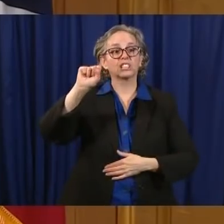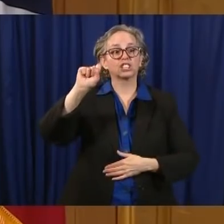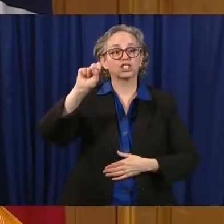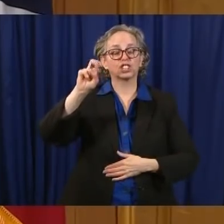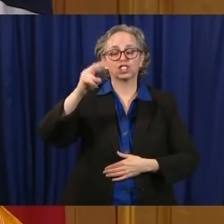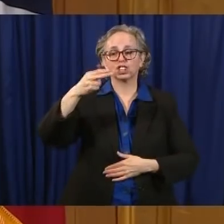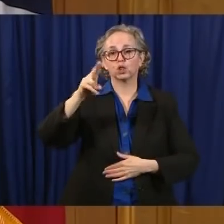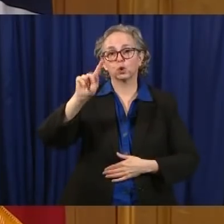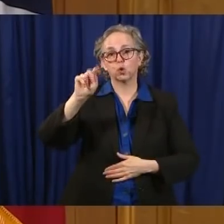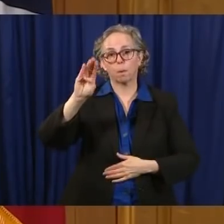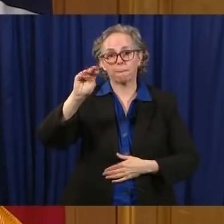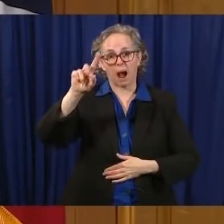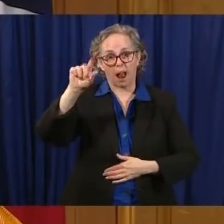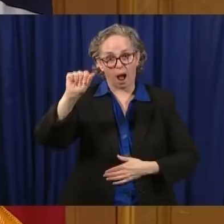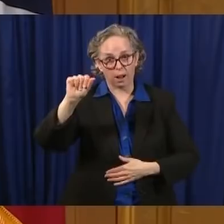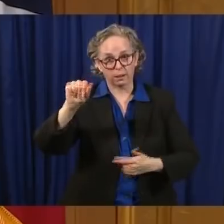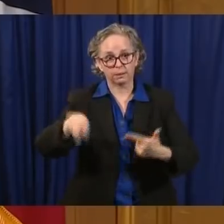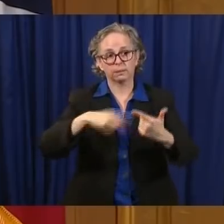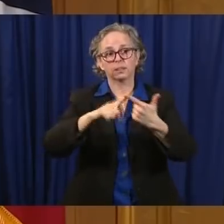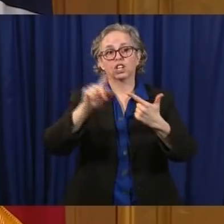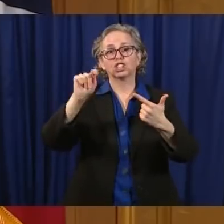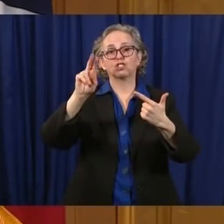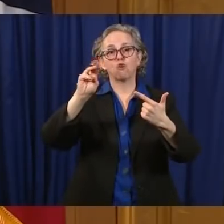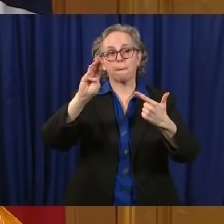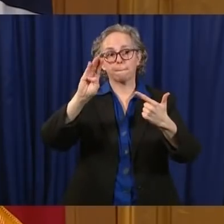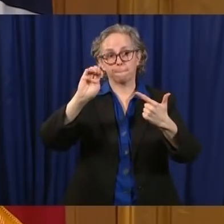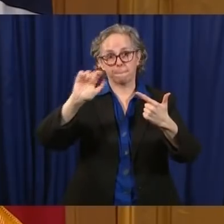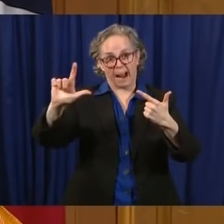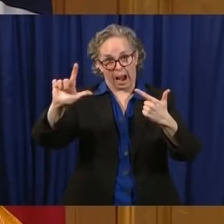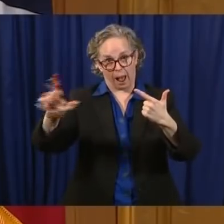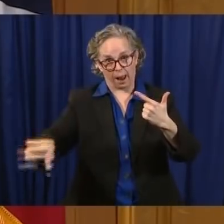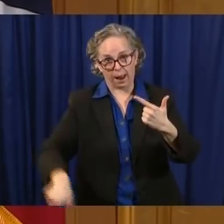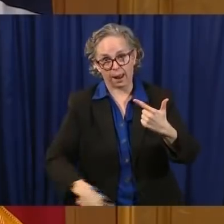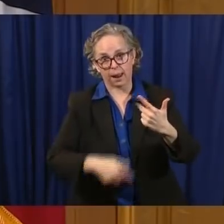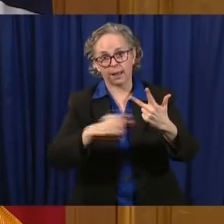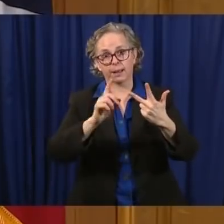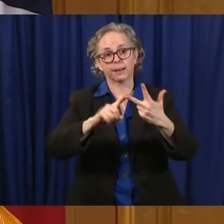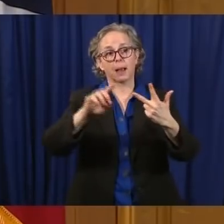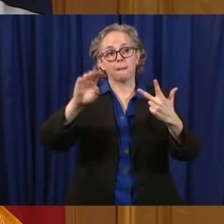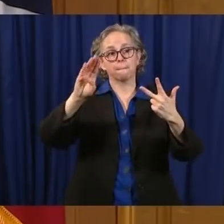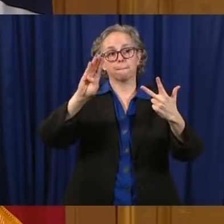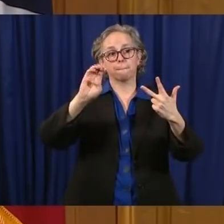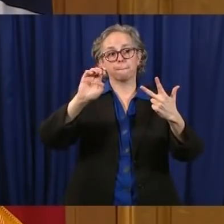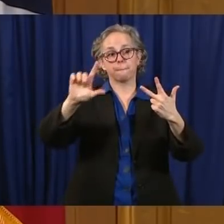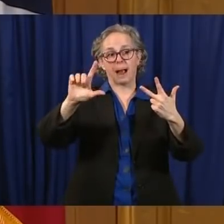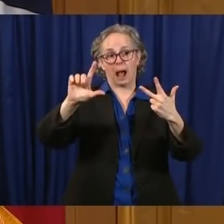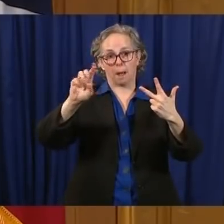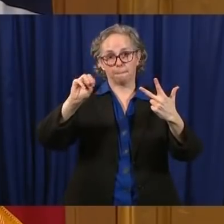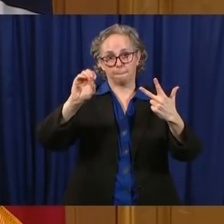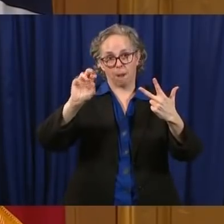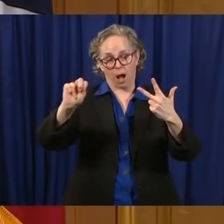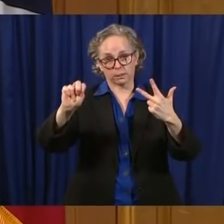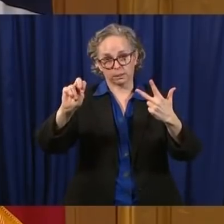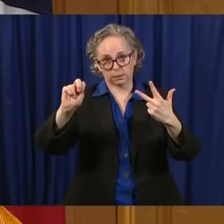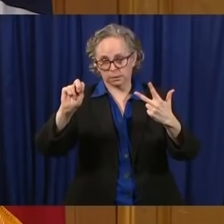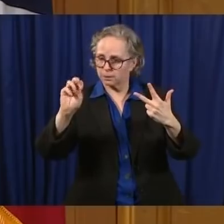NOT HAVE AN OHIO LICENSE. THESE COUNTIES ARE TRUMBULL,